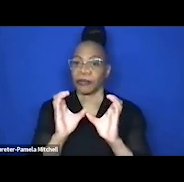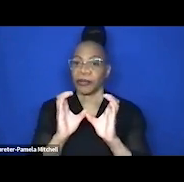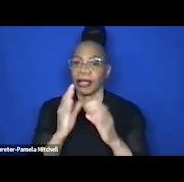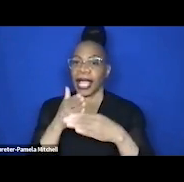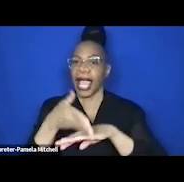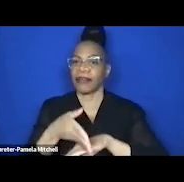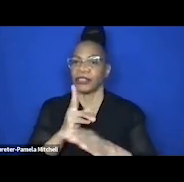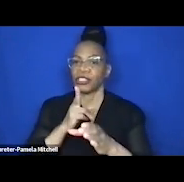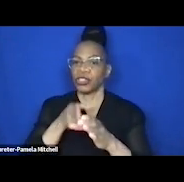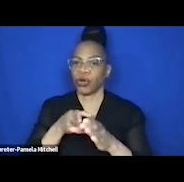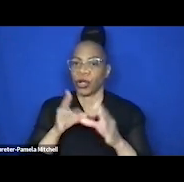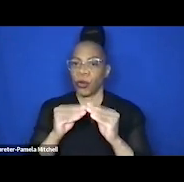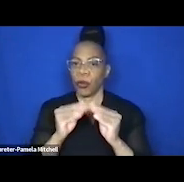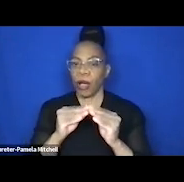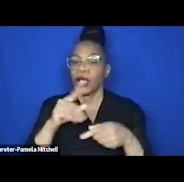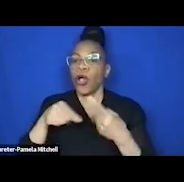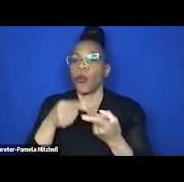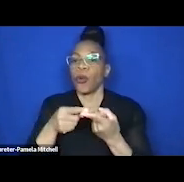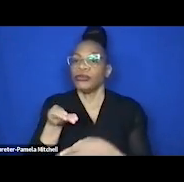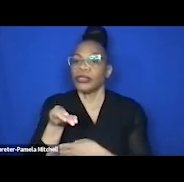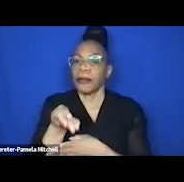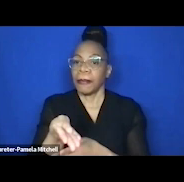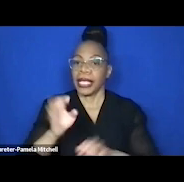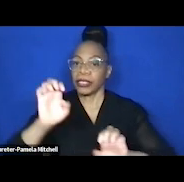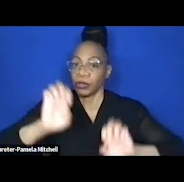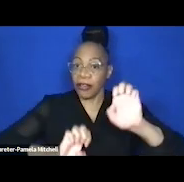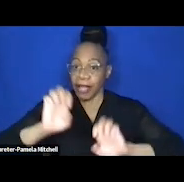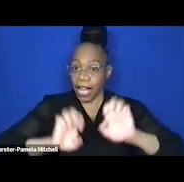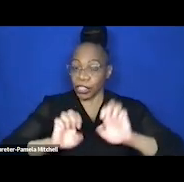complete and submit the evaluation. So that's something new for us. So we're really excited